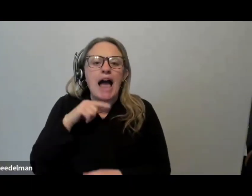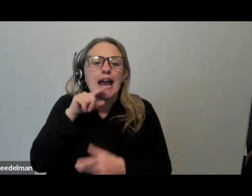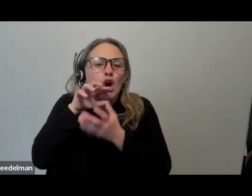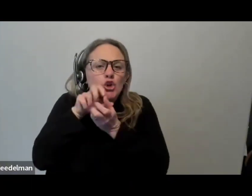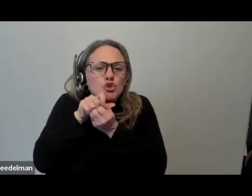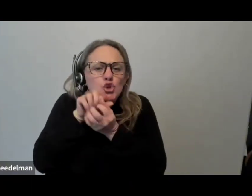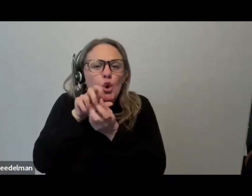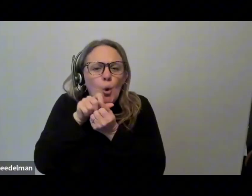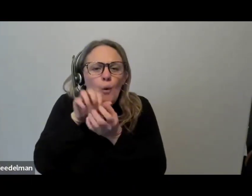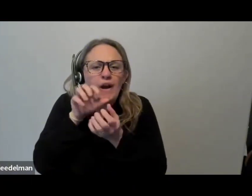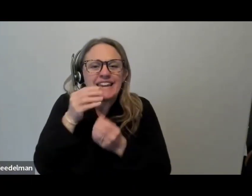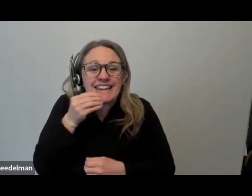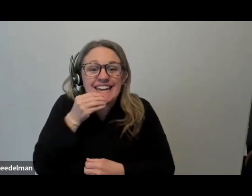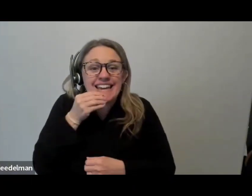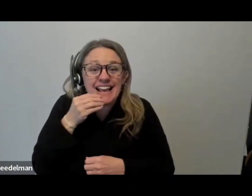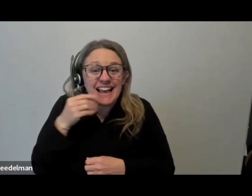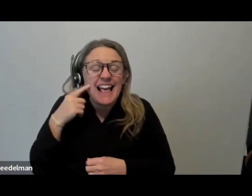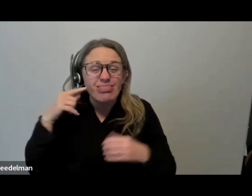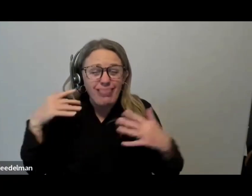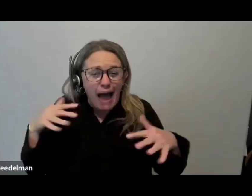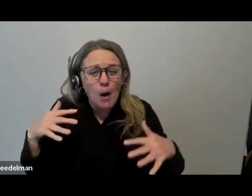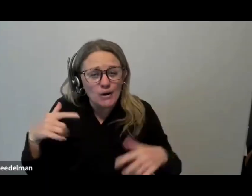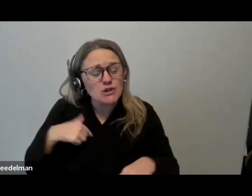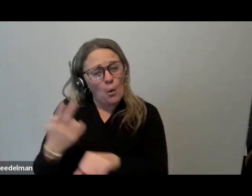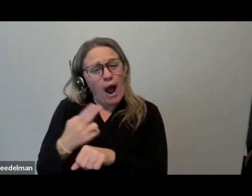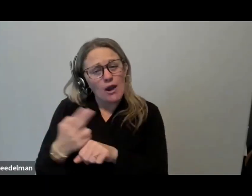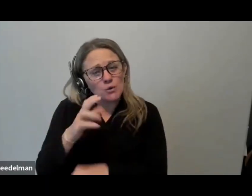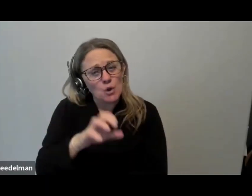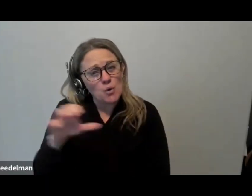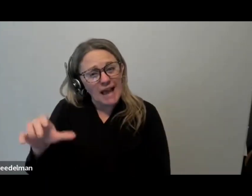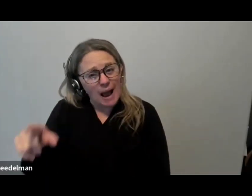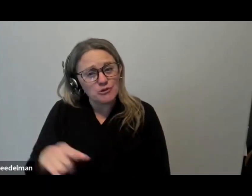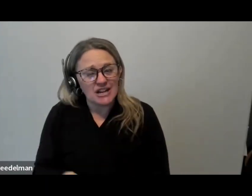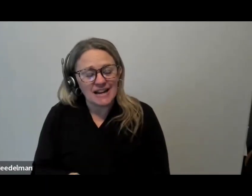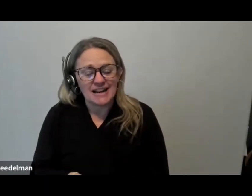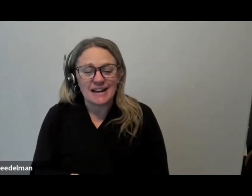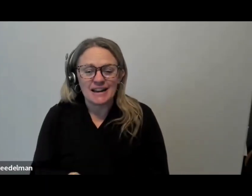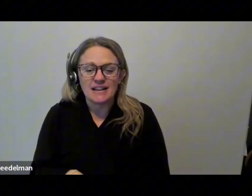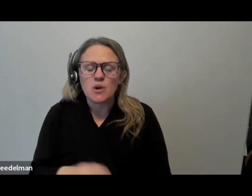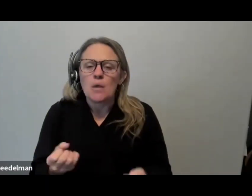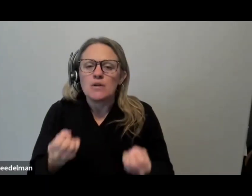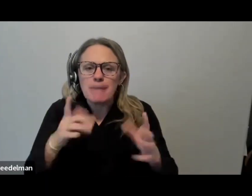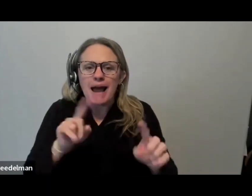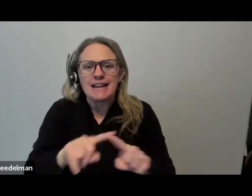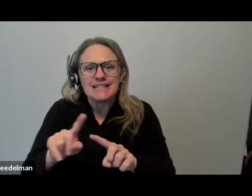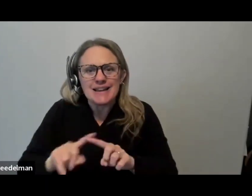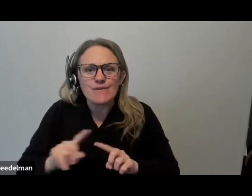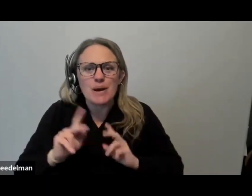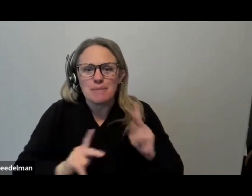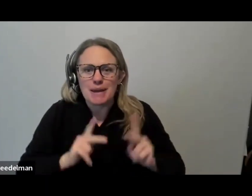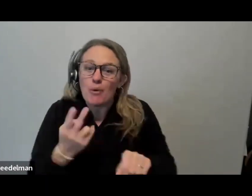And so there's so many use cases for this work and so the user is really much more broad than